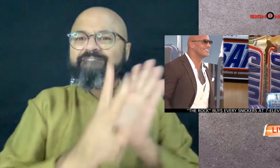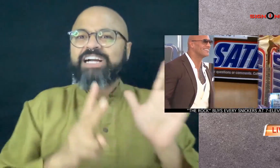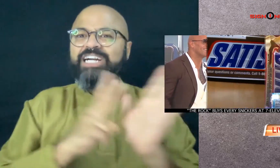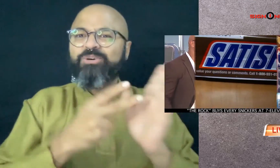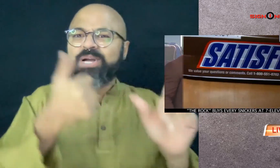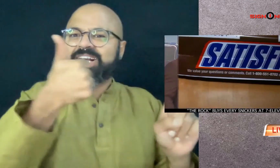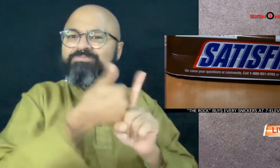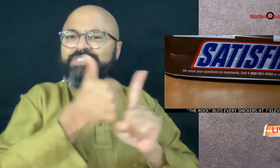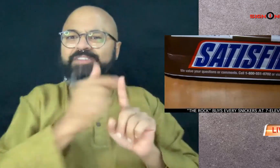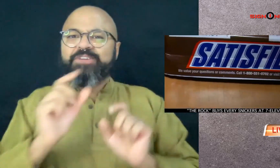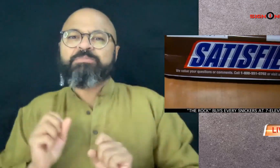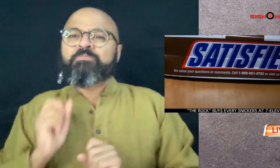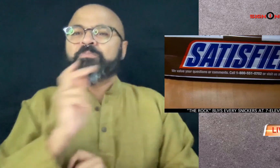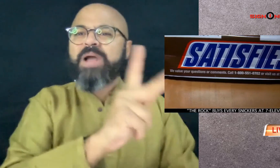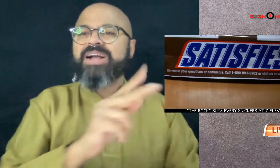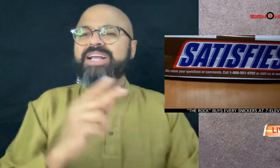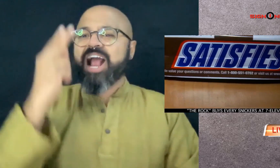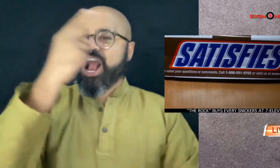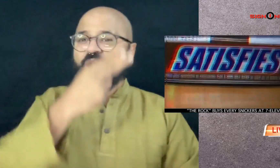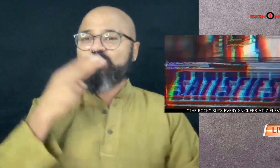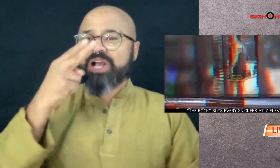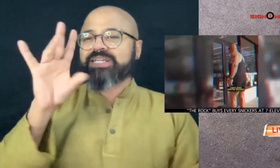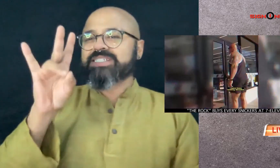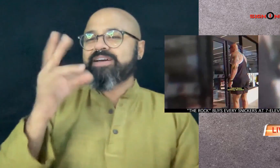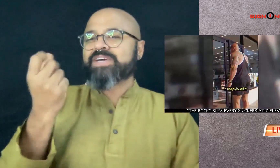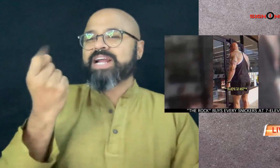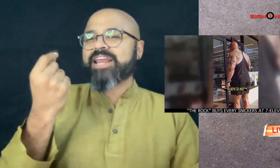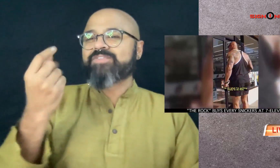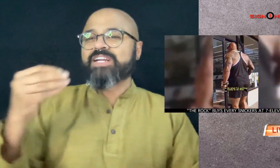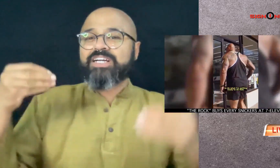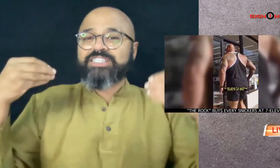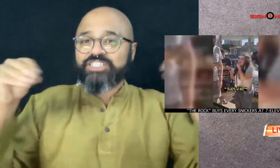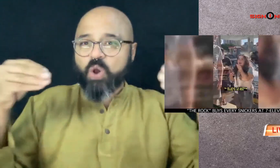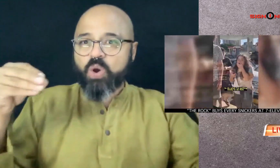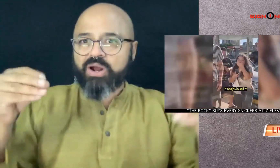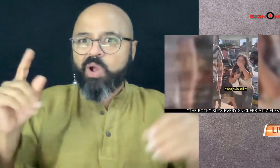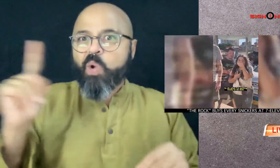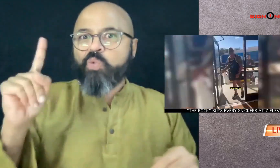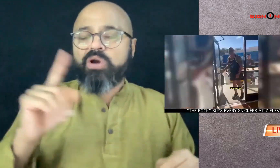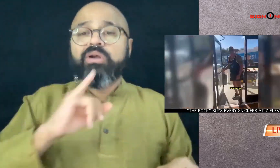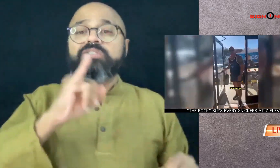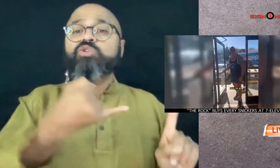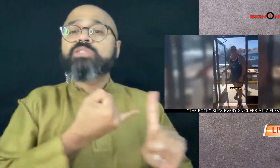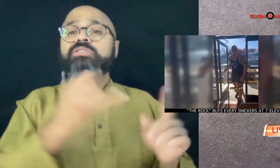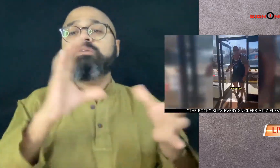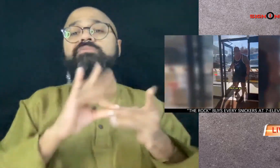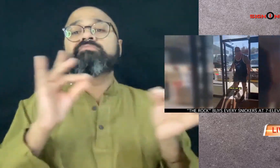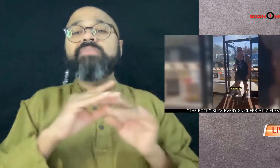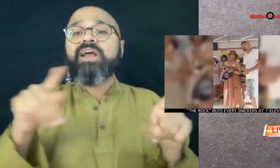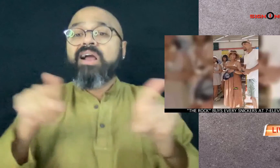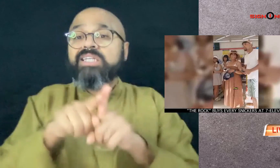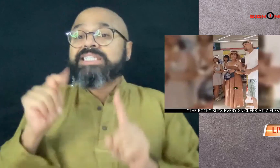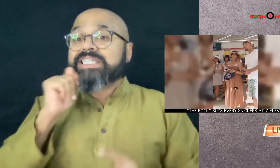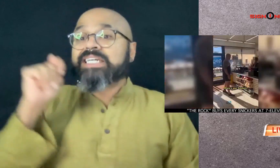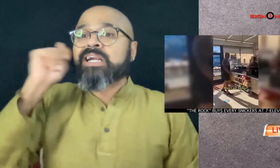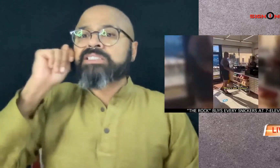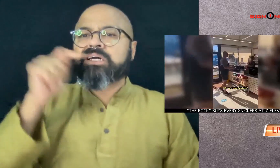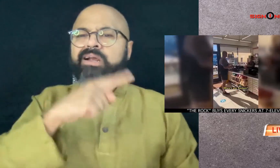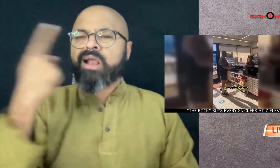he recently posted a video of himself returning to a Hawaii 7-Eleven store where as a teenager